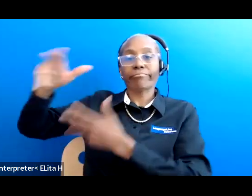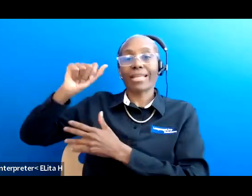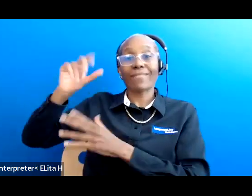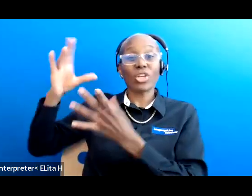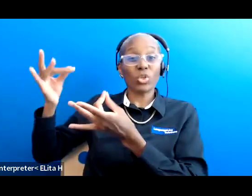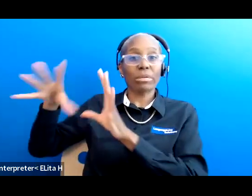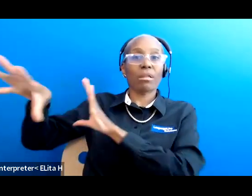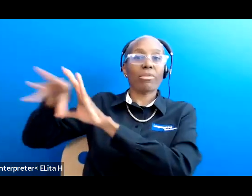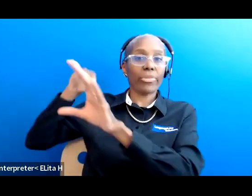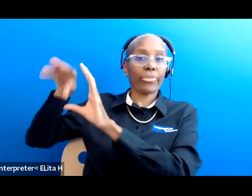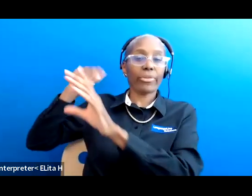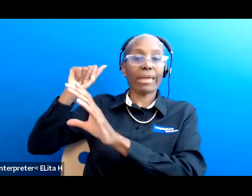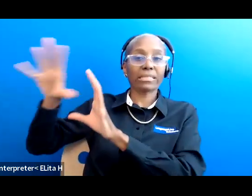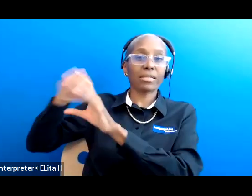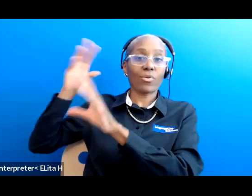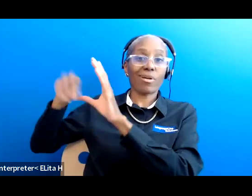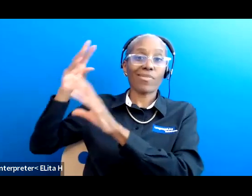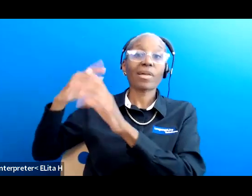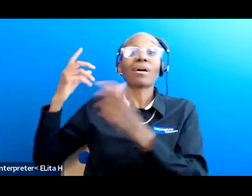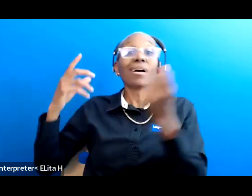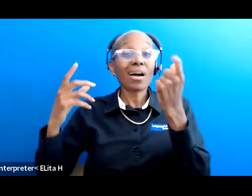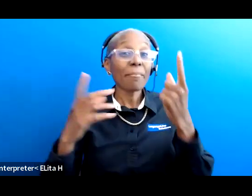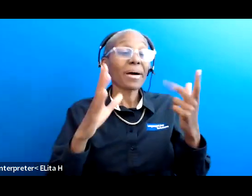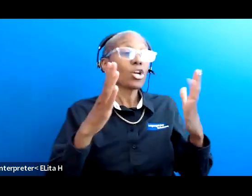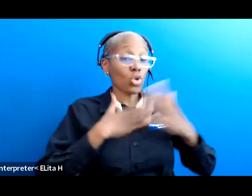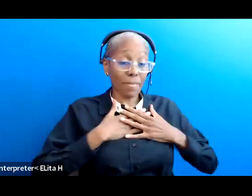dissipate, but you have to be out of the humidity to let that happen.